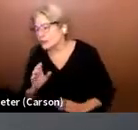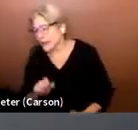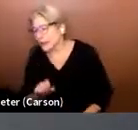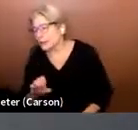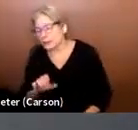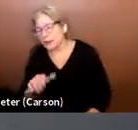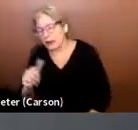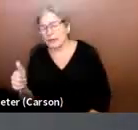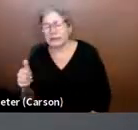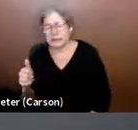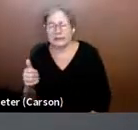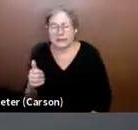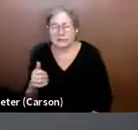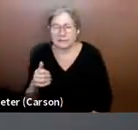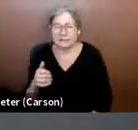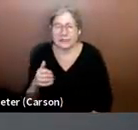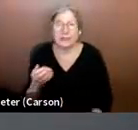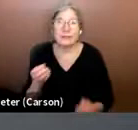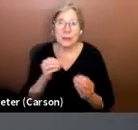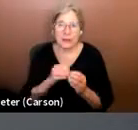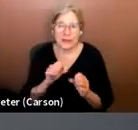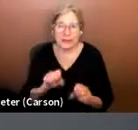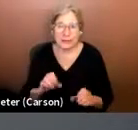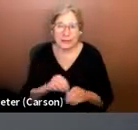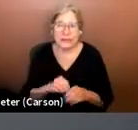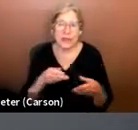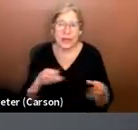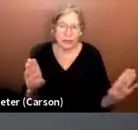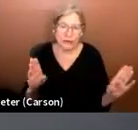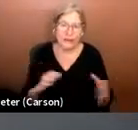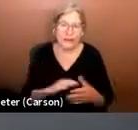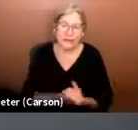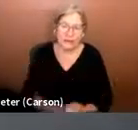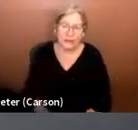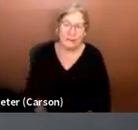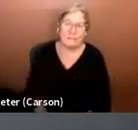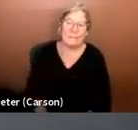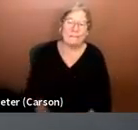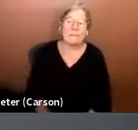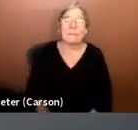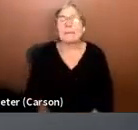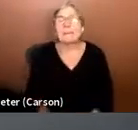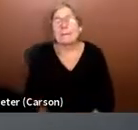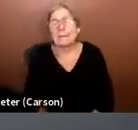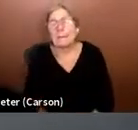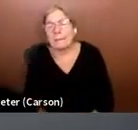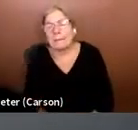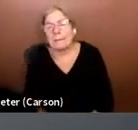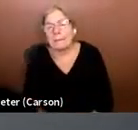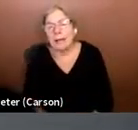. And, you know, I think that looking at adapting